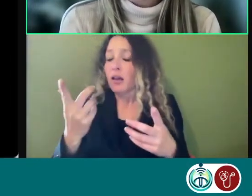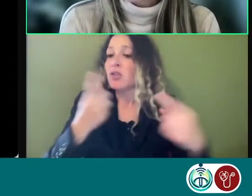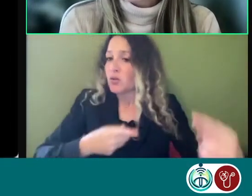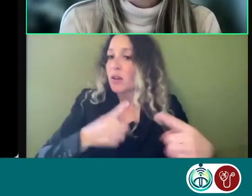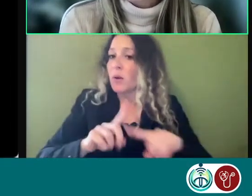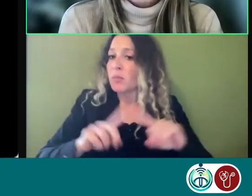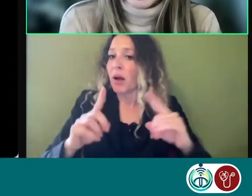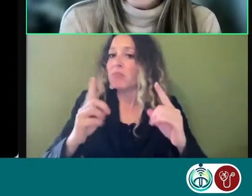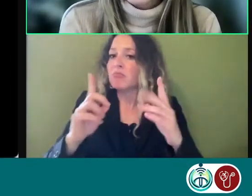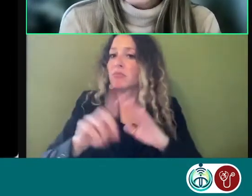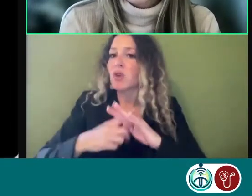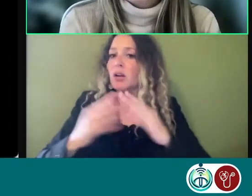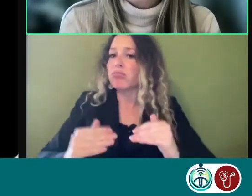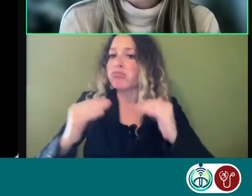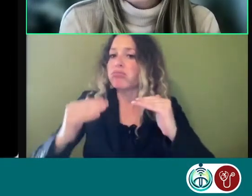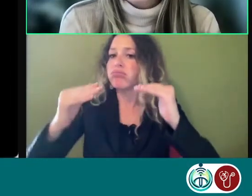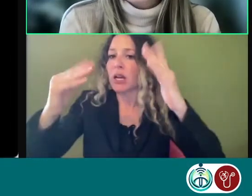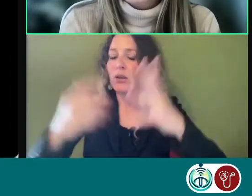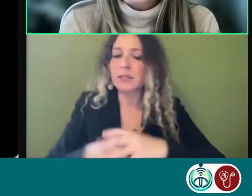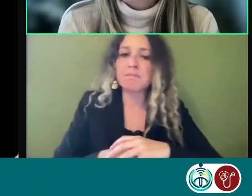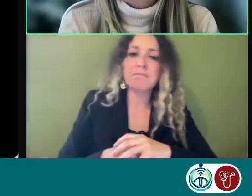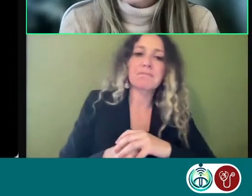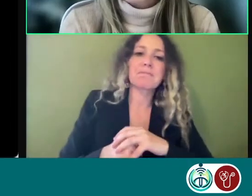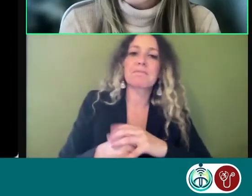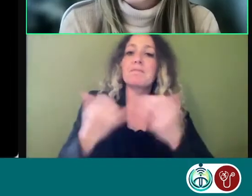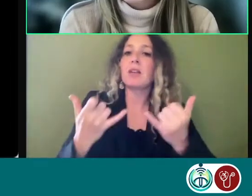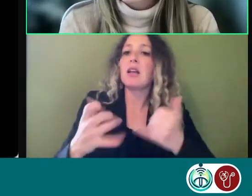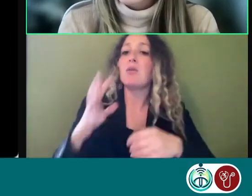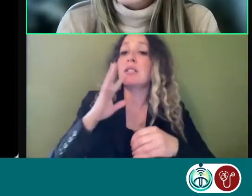what I think I'm going to speak the most about is the person factors.